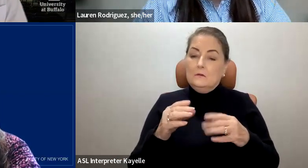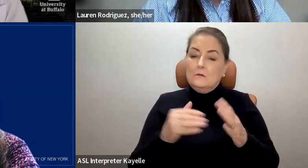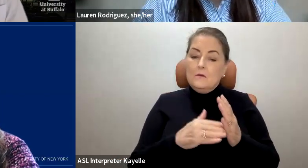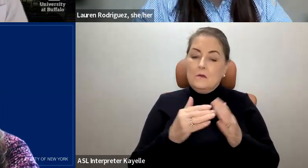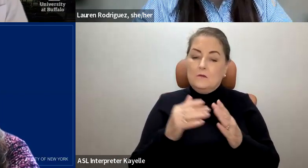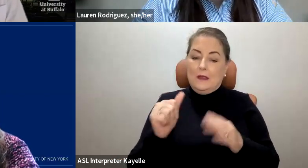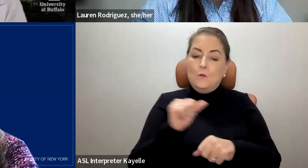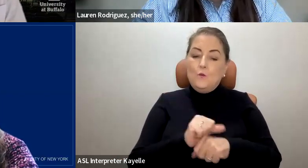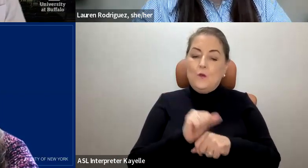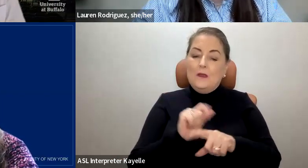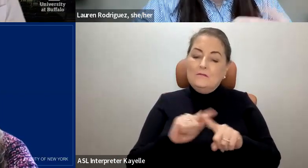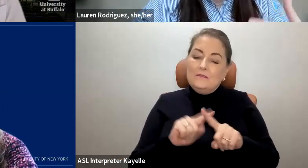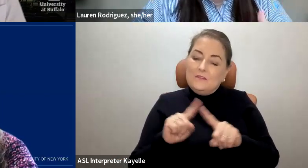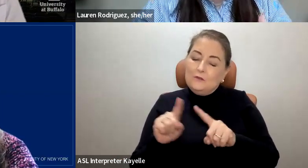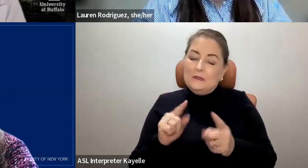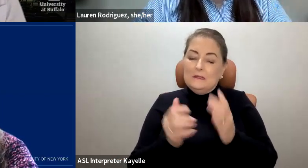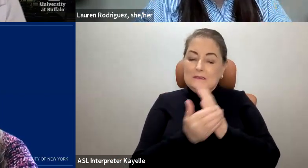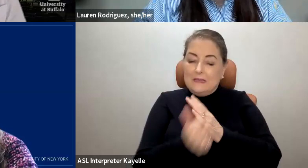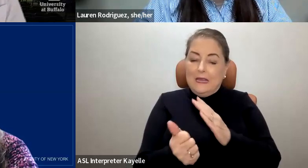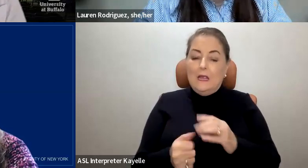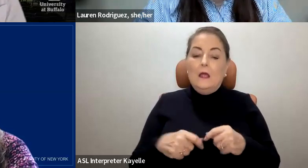on various skills, send videos out for captioning or audio